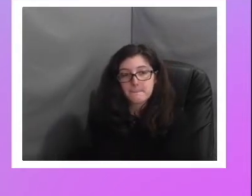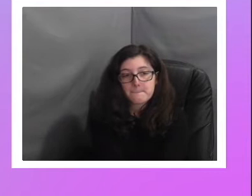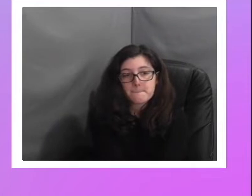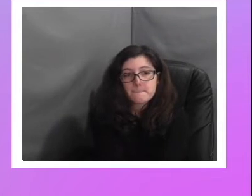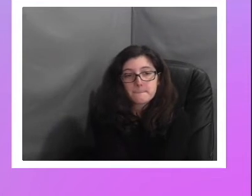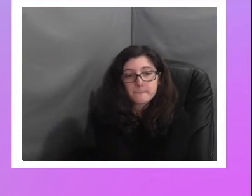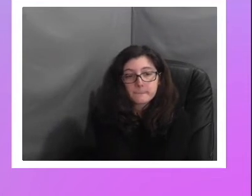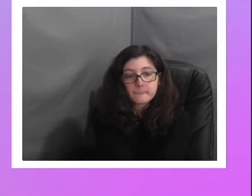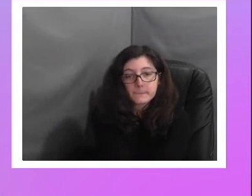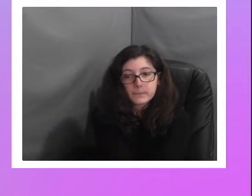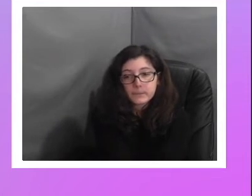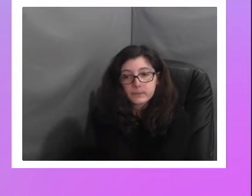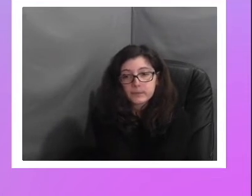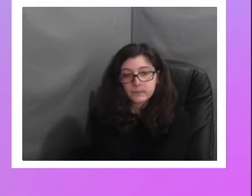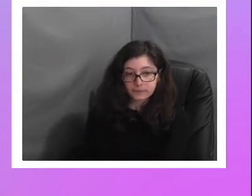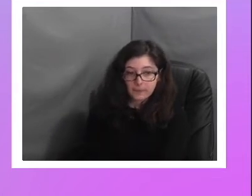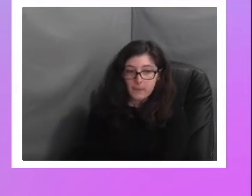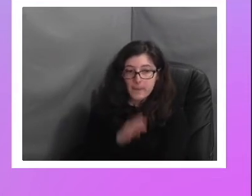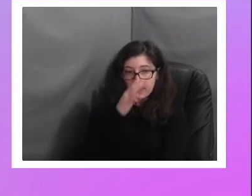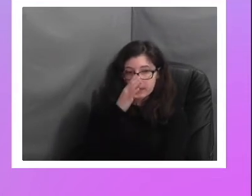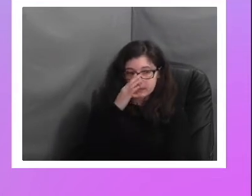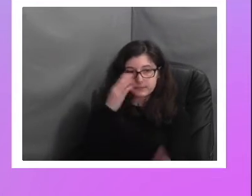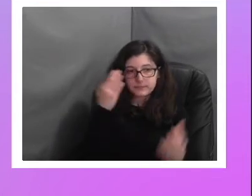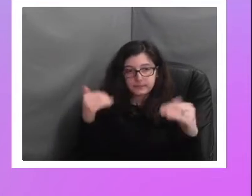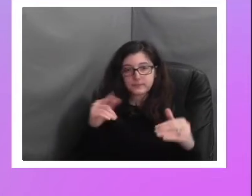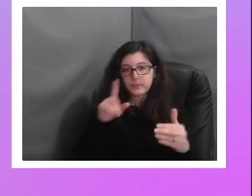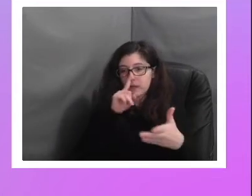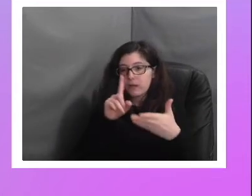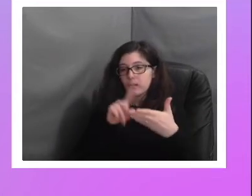Then we talk about audits.